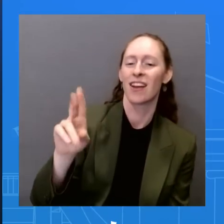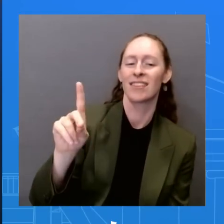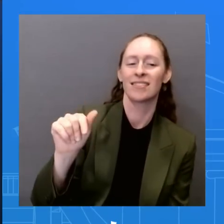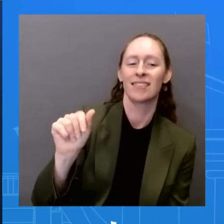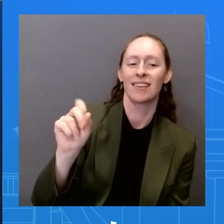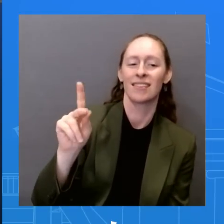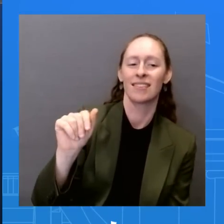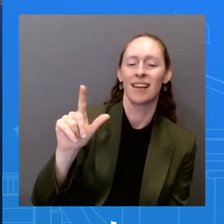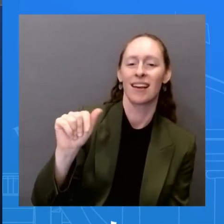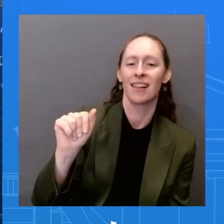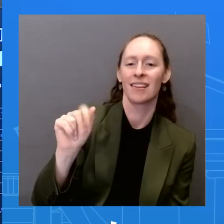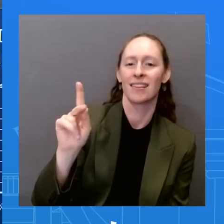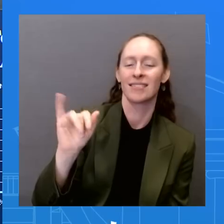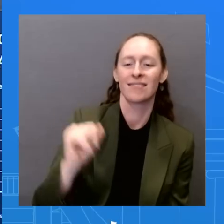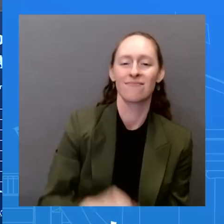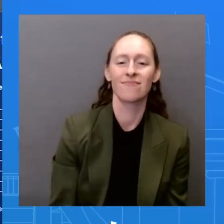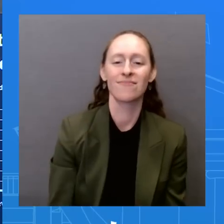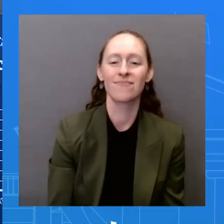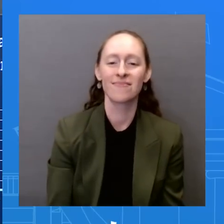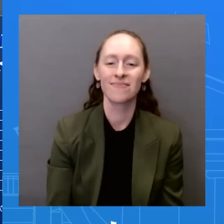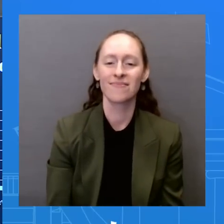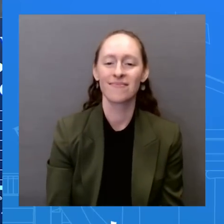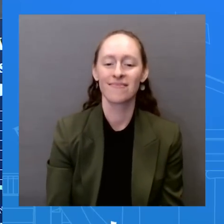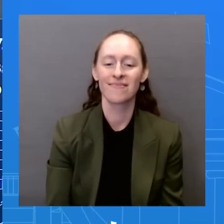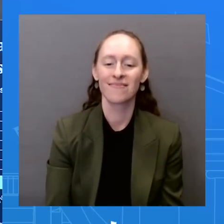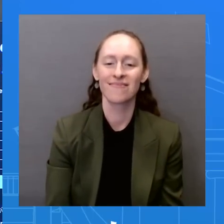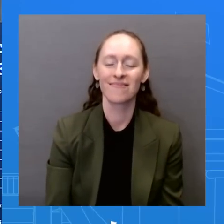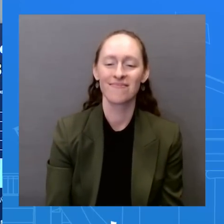Dr. Daskalakis: Thank you, Bob. We are encouraged by the progress